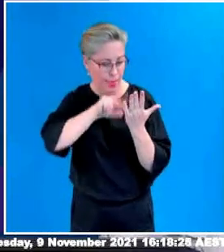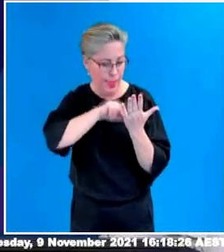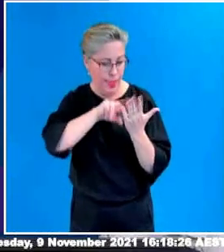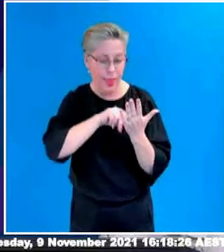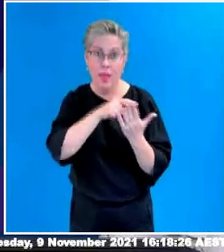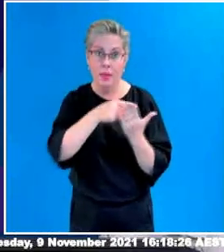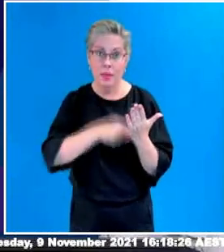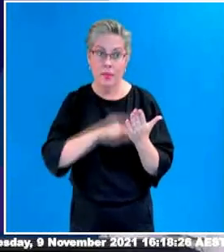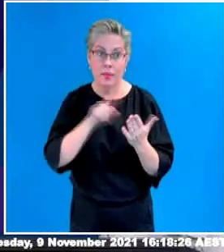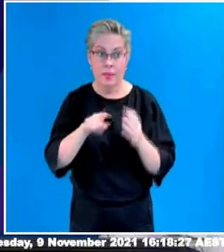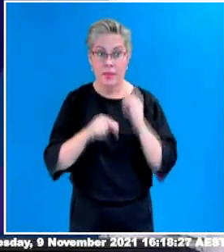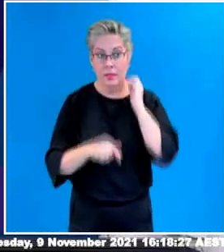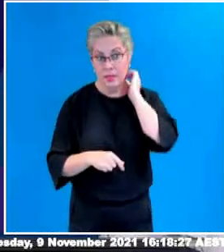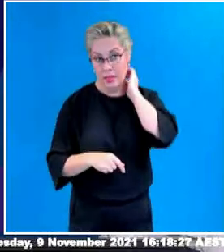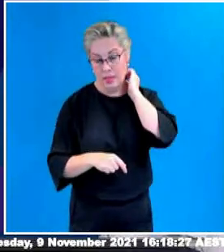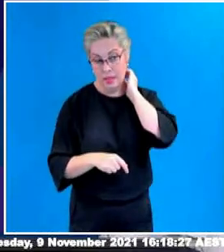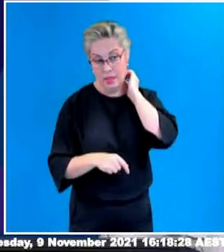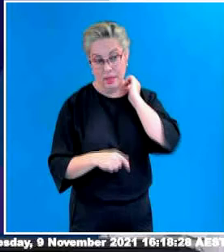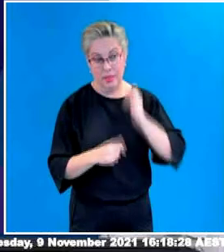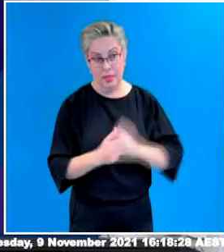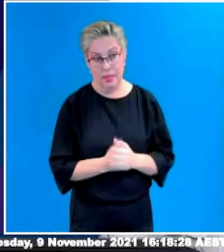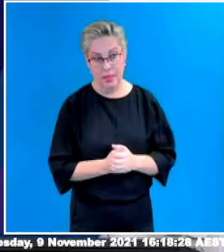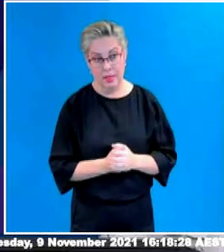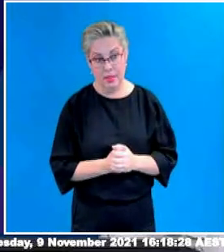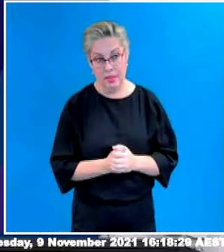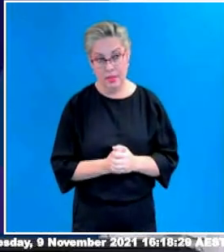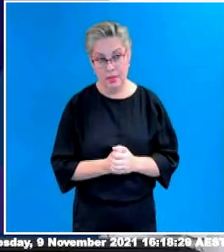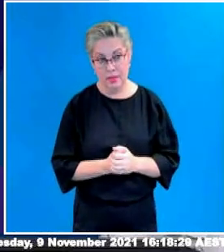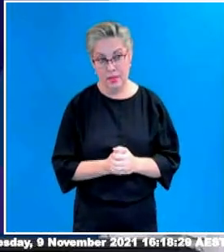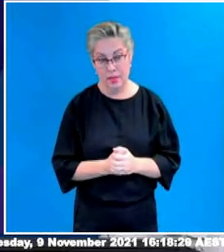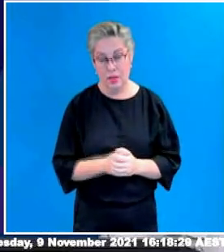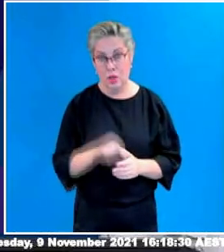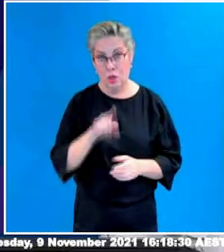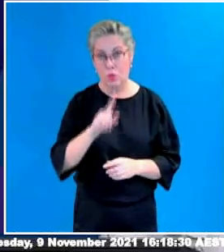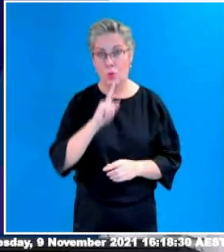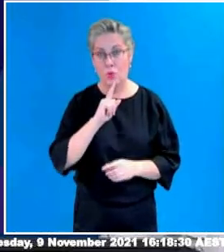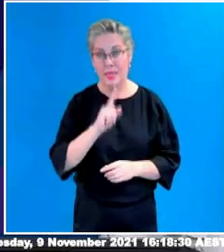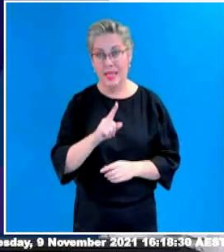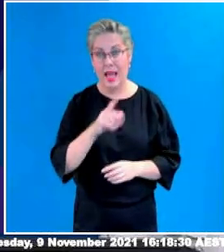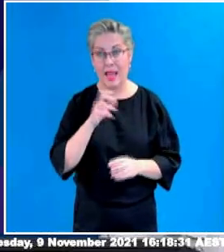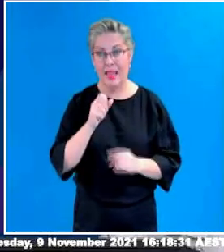particularly what I'm interested to understand. You say: The Convention should be understood as a set of living